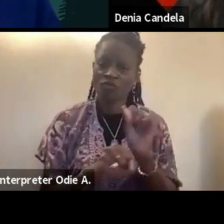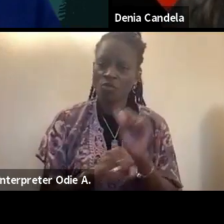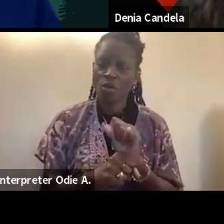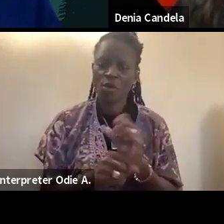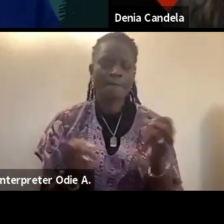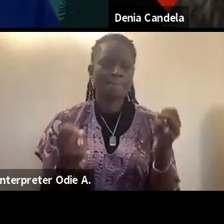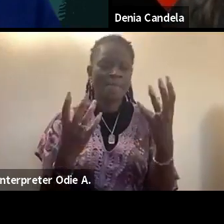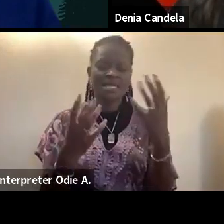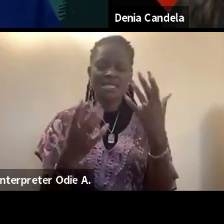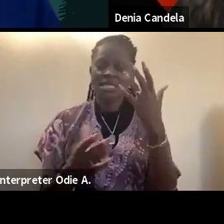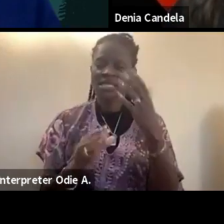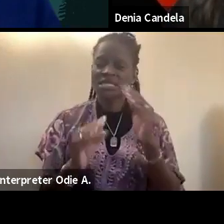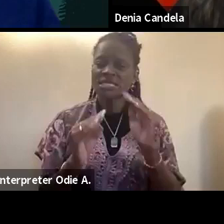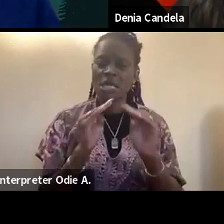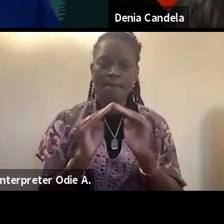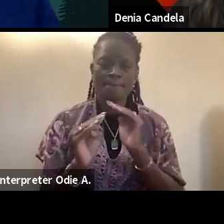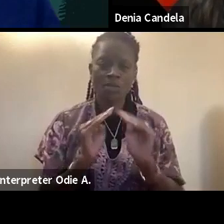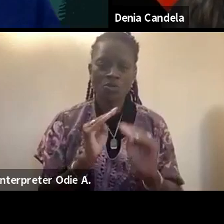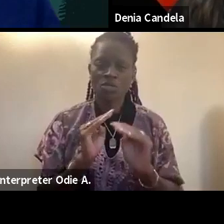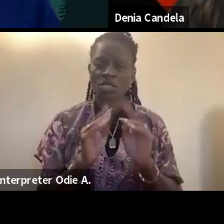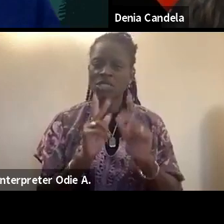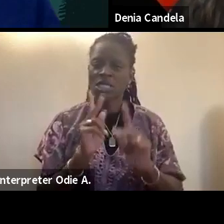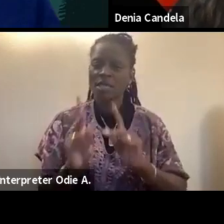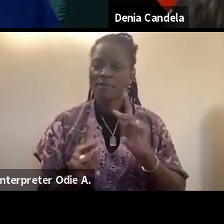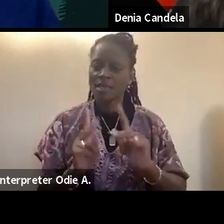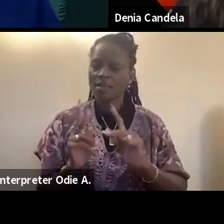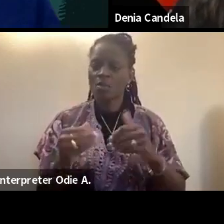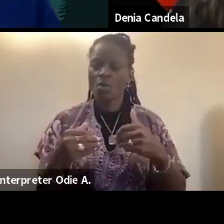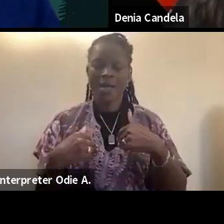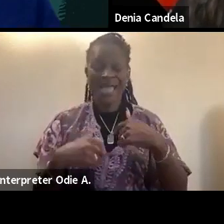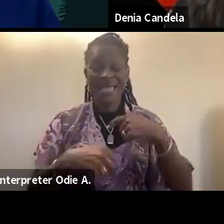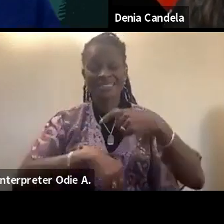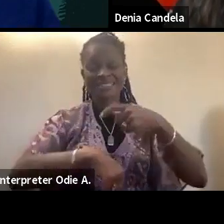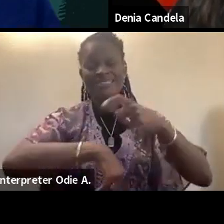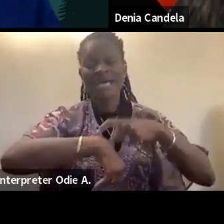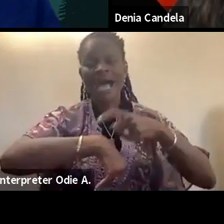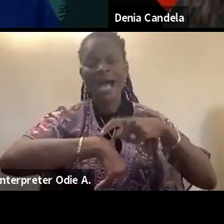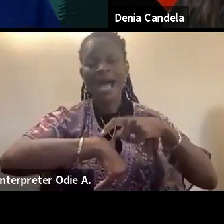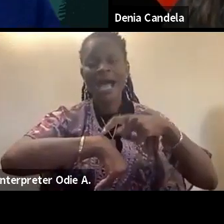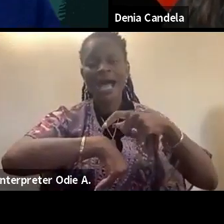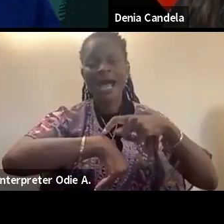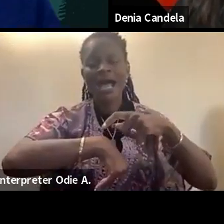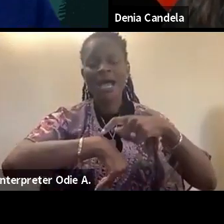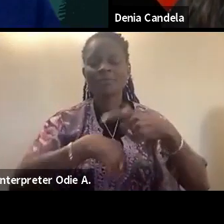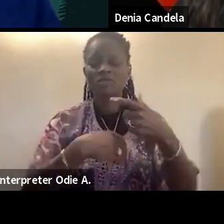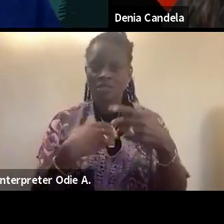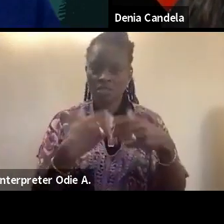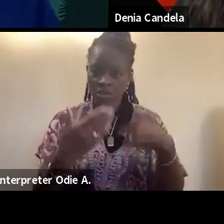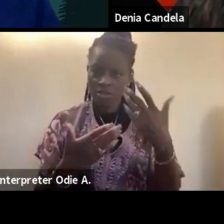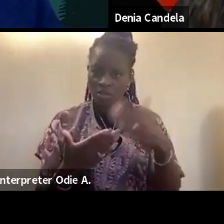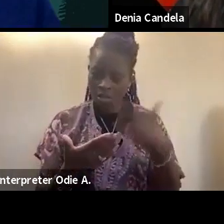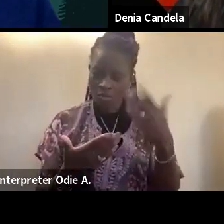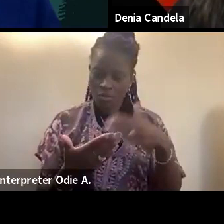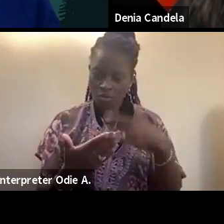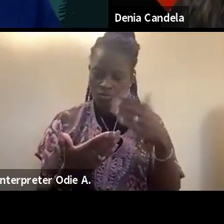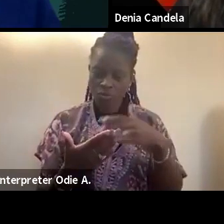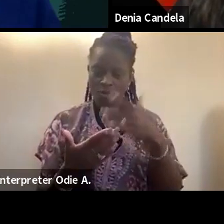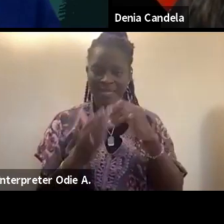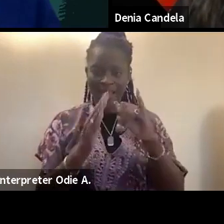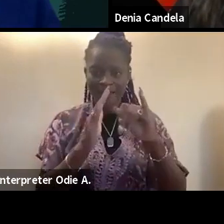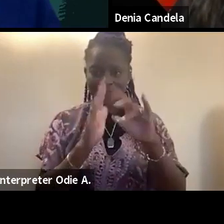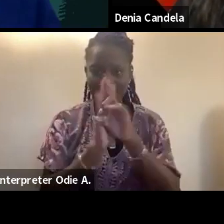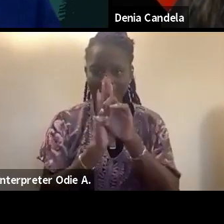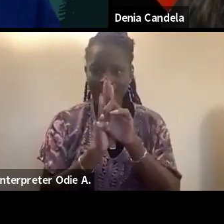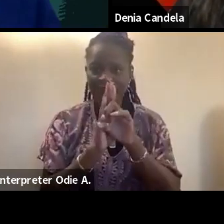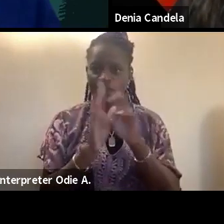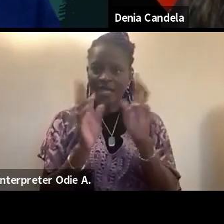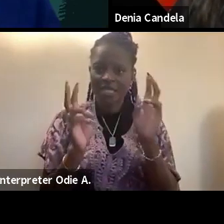organizations took time to go through and identify issues, health equity issues and